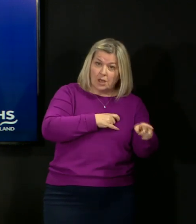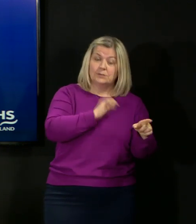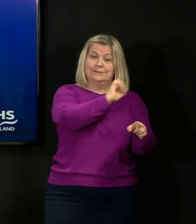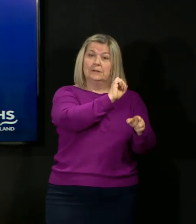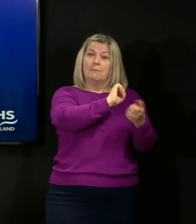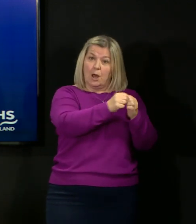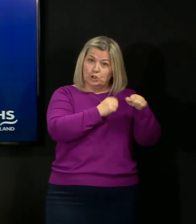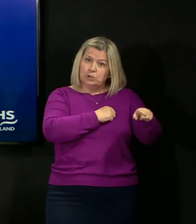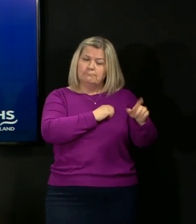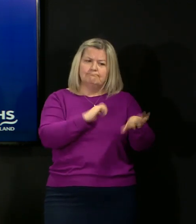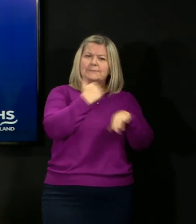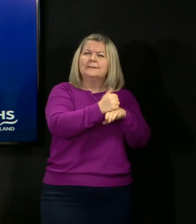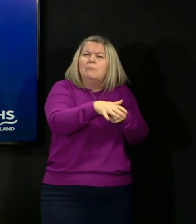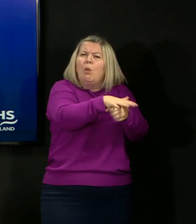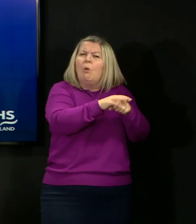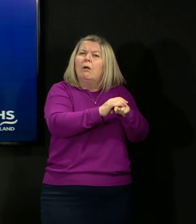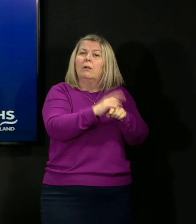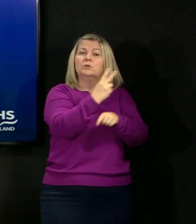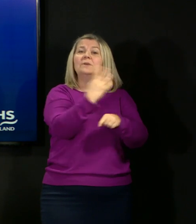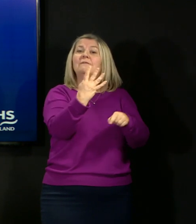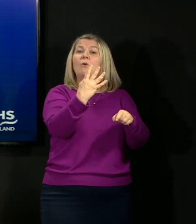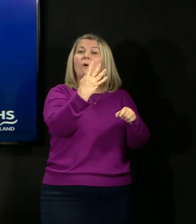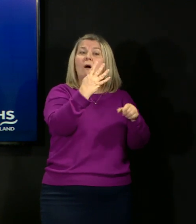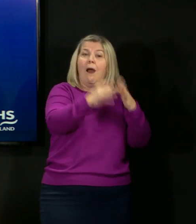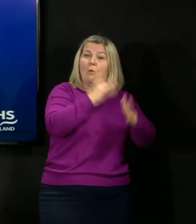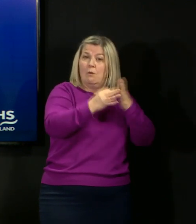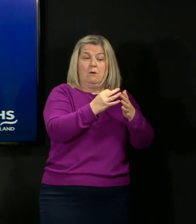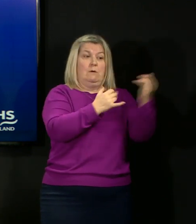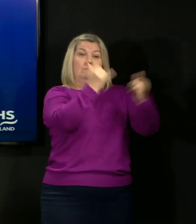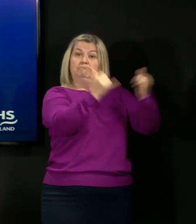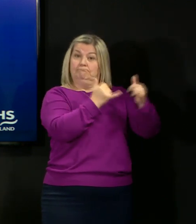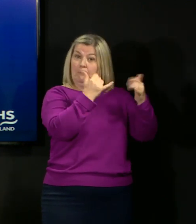a local 24-hour helpline for staff, accessible to all health and social care